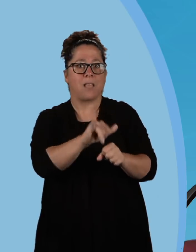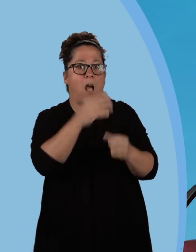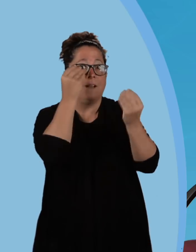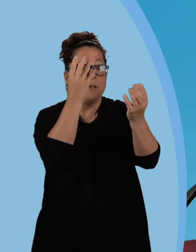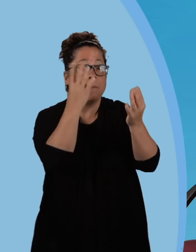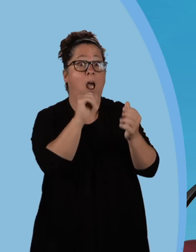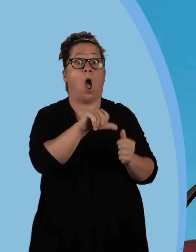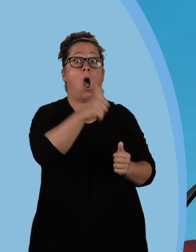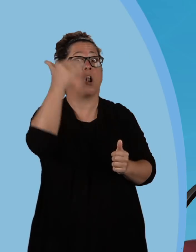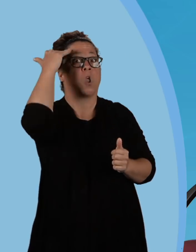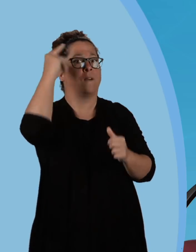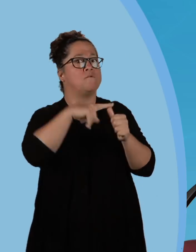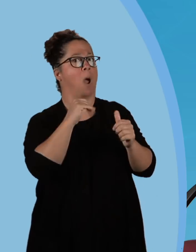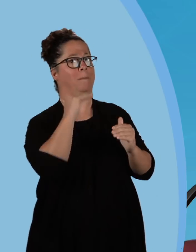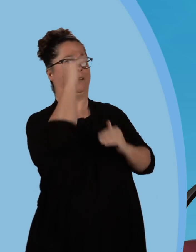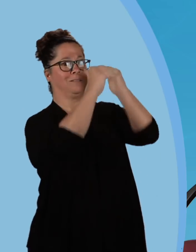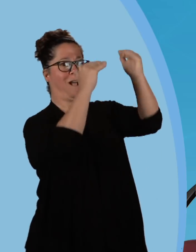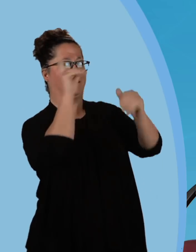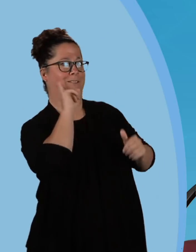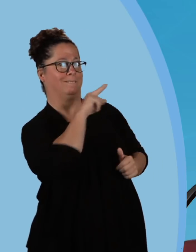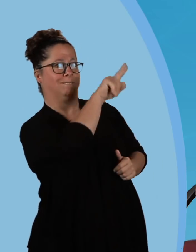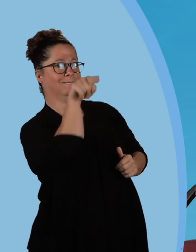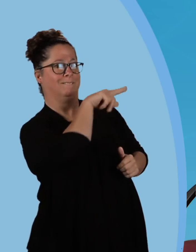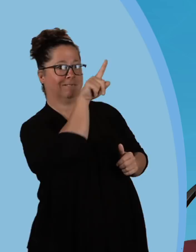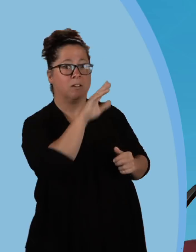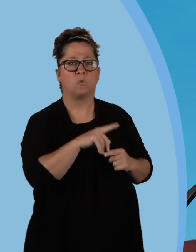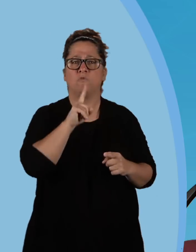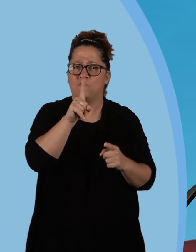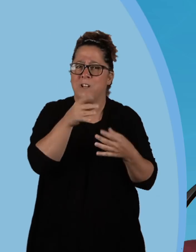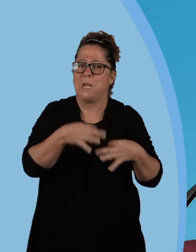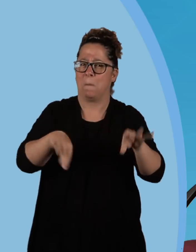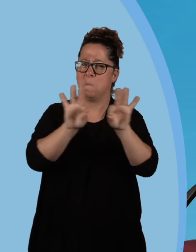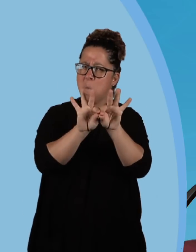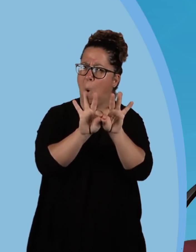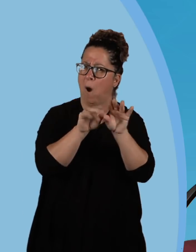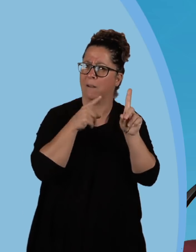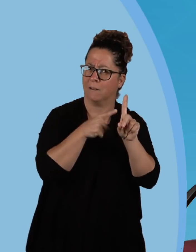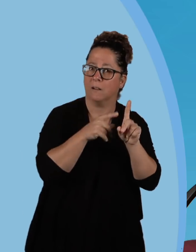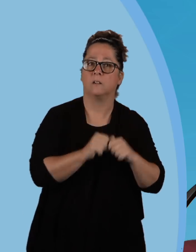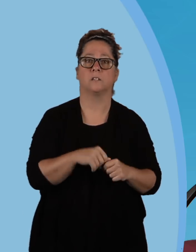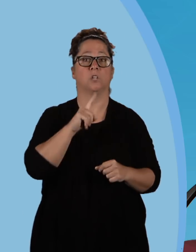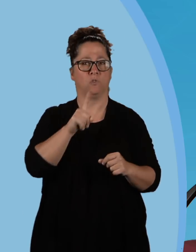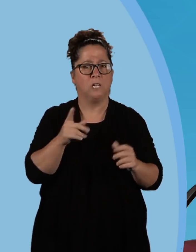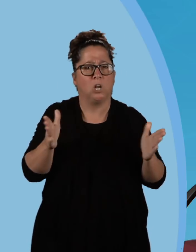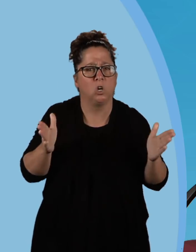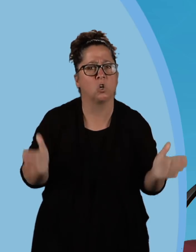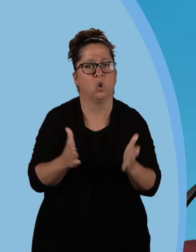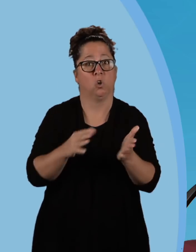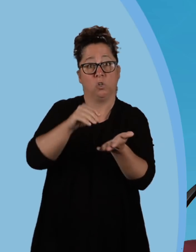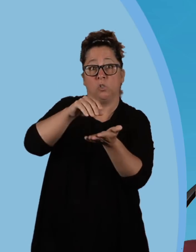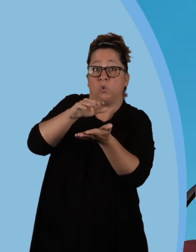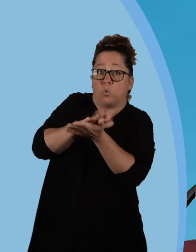and sometimes they can get that information and knowledge from other deaf and hard of hearing adults. That's an important source.